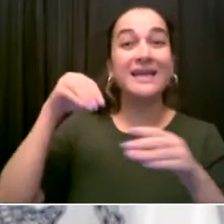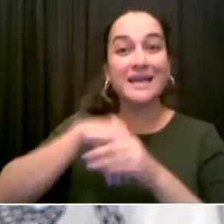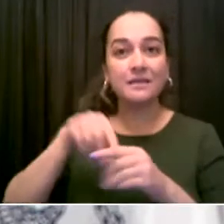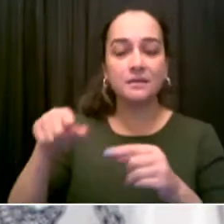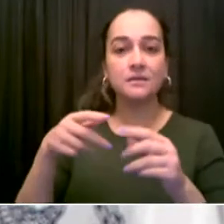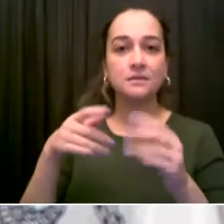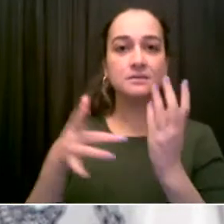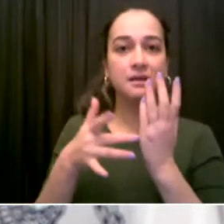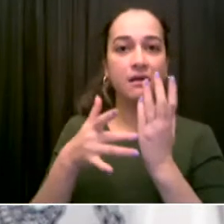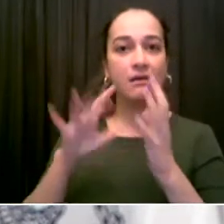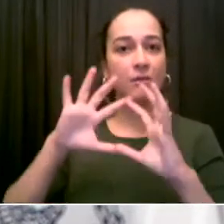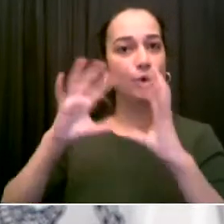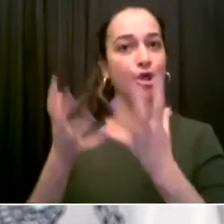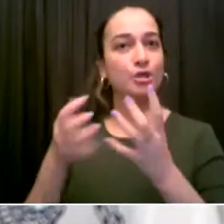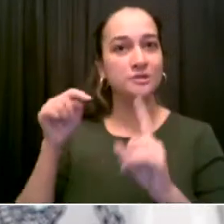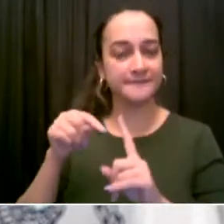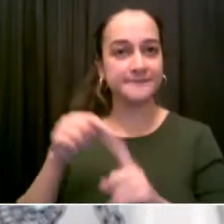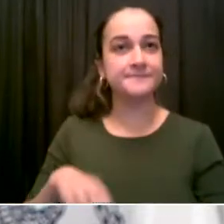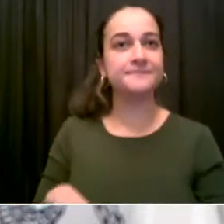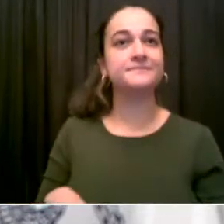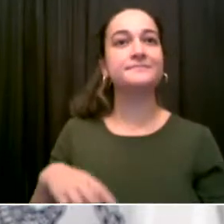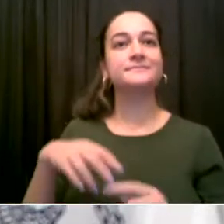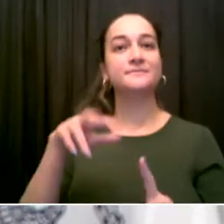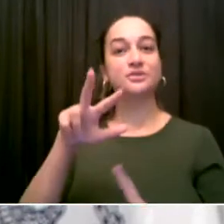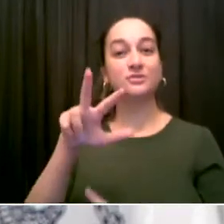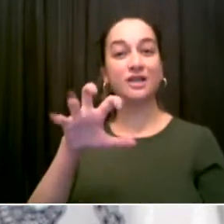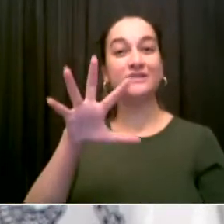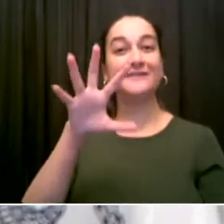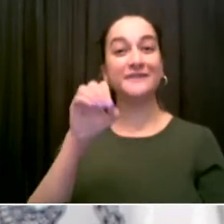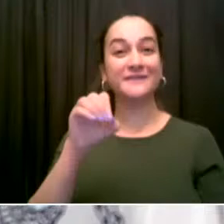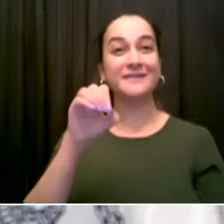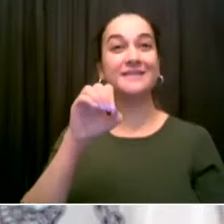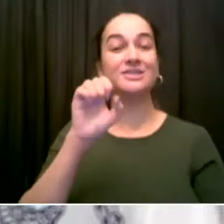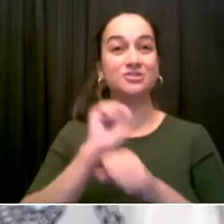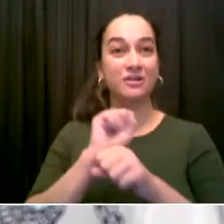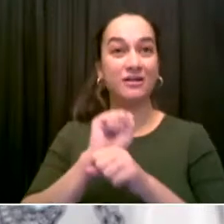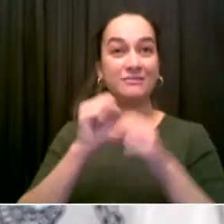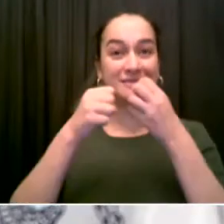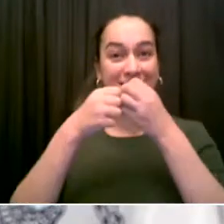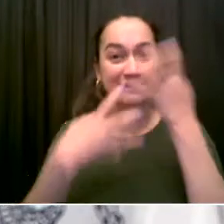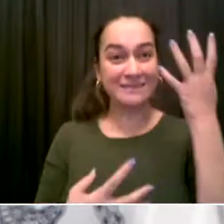COMMUNITY, IN GENERAL. NOW, WELL OVER